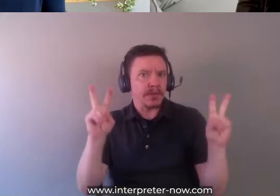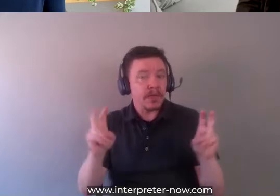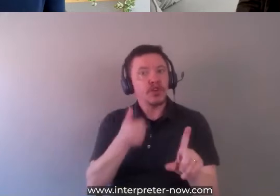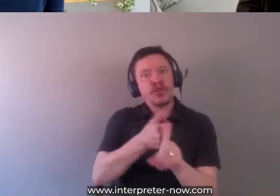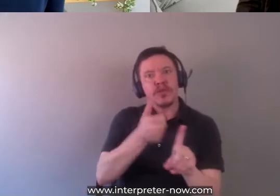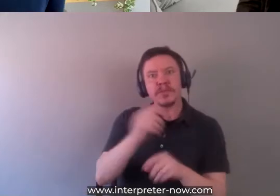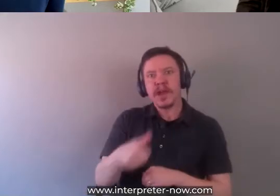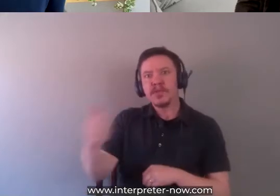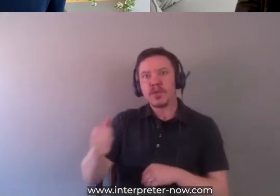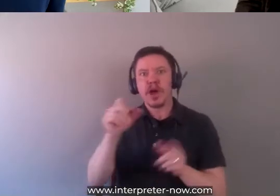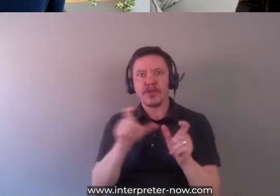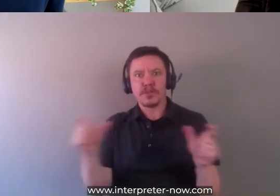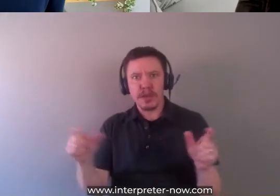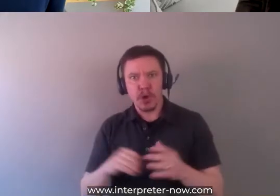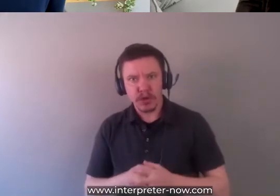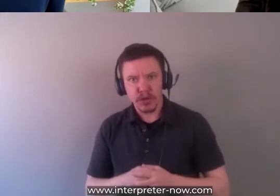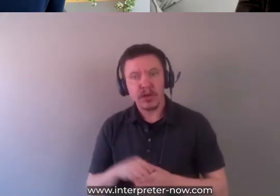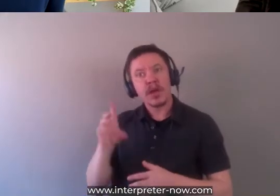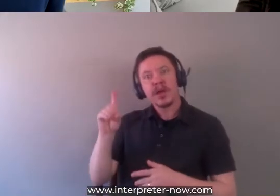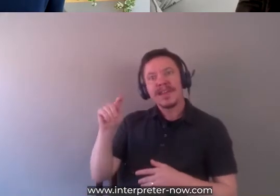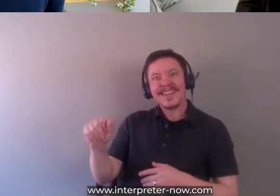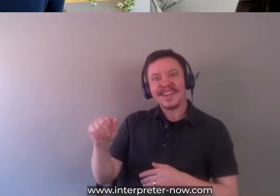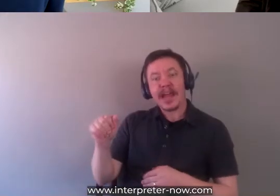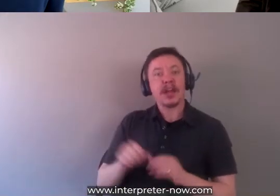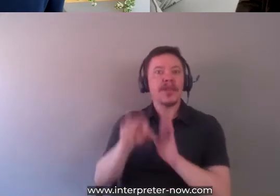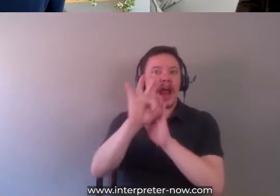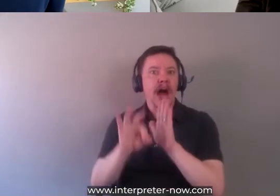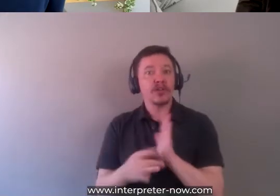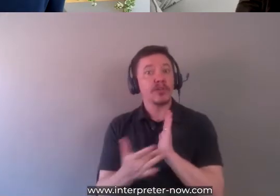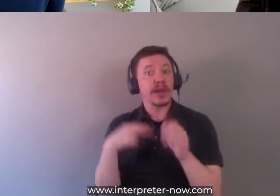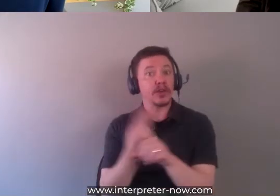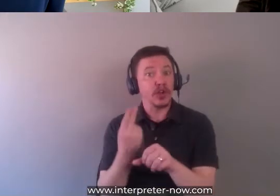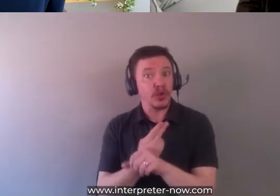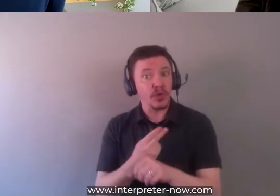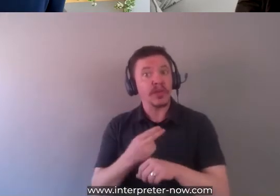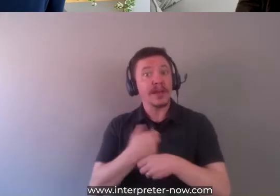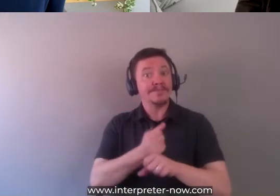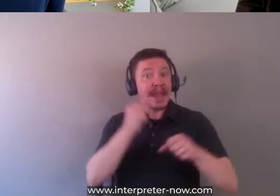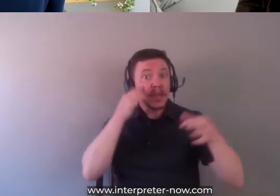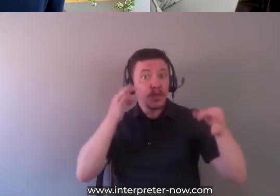or others. The data that the algorithmic technologies use to make those assessments, predictions,